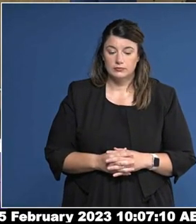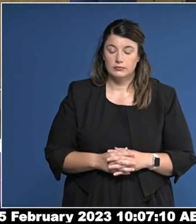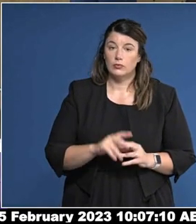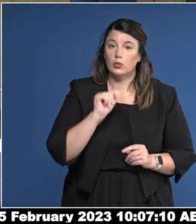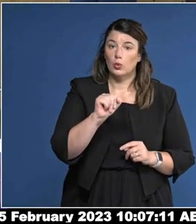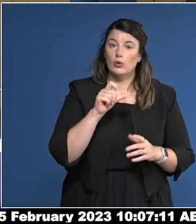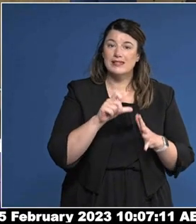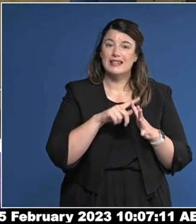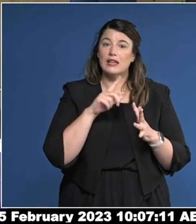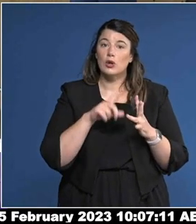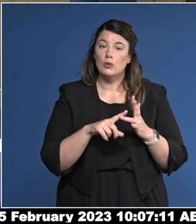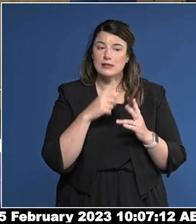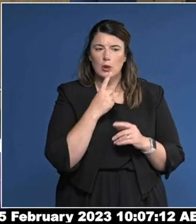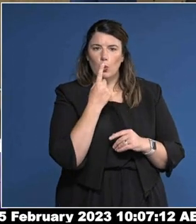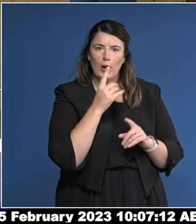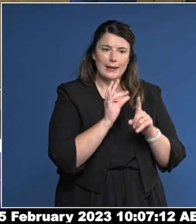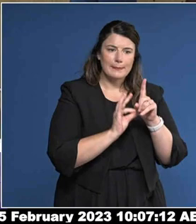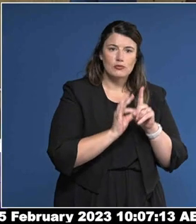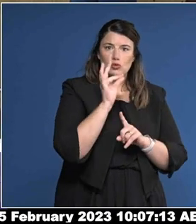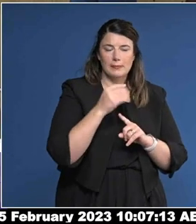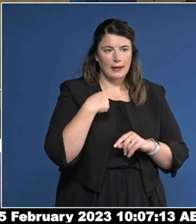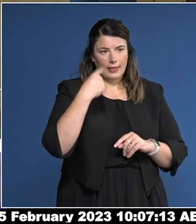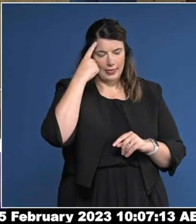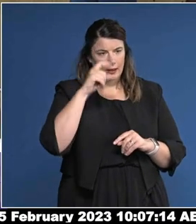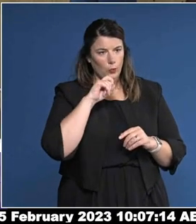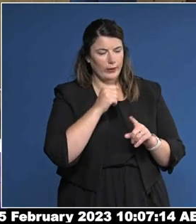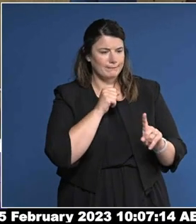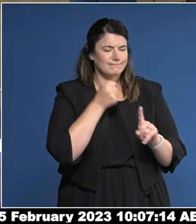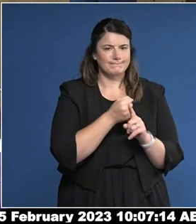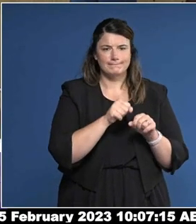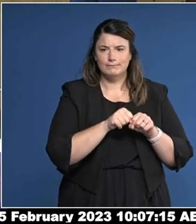The one improvement that I think is going to make the most difference is what I would call